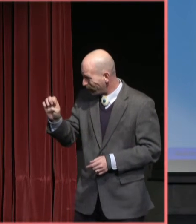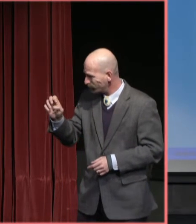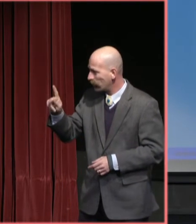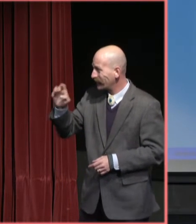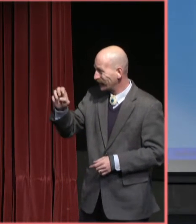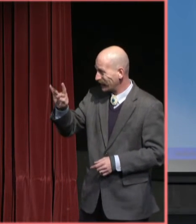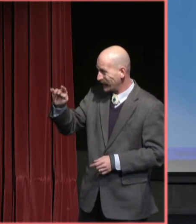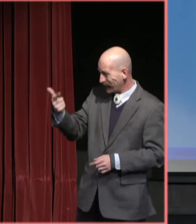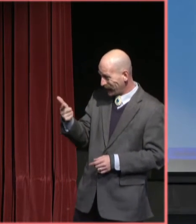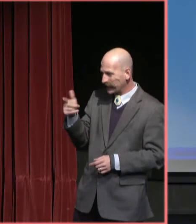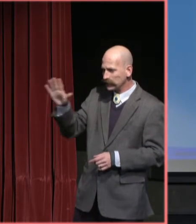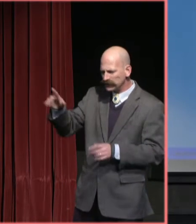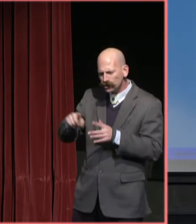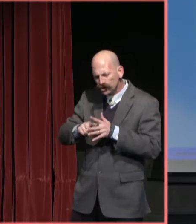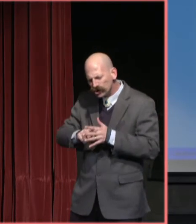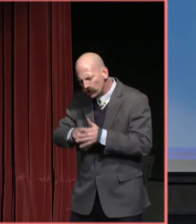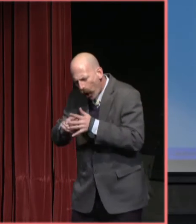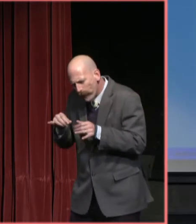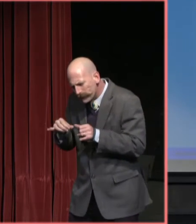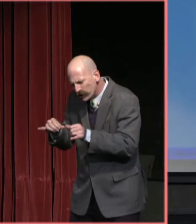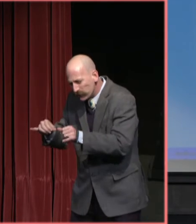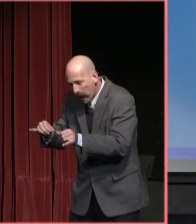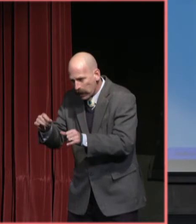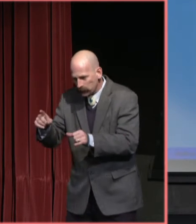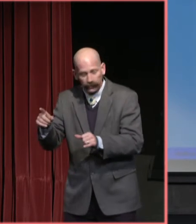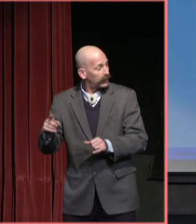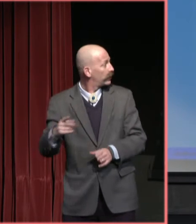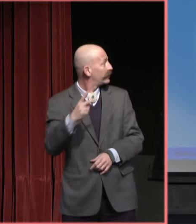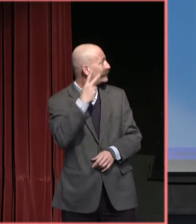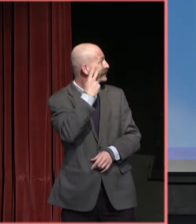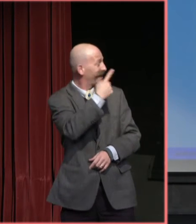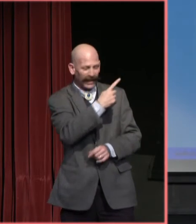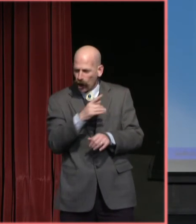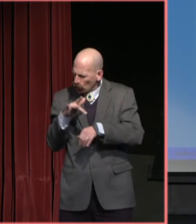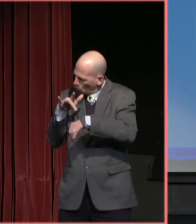I'm zooming in now on the first couple of years, he started off making measurements here